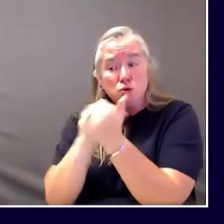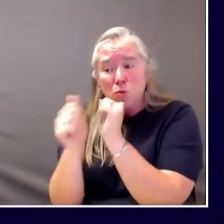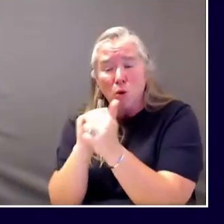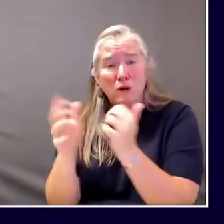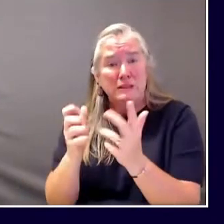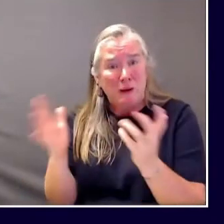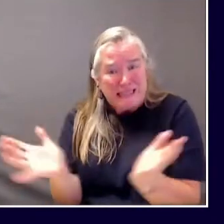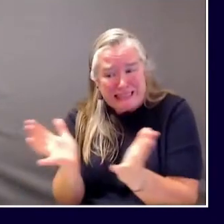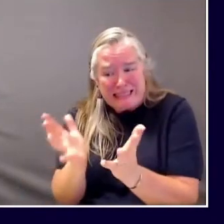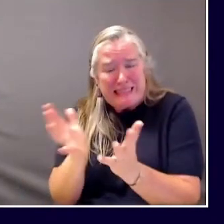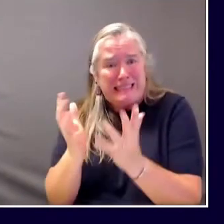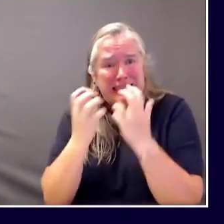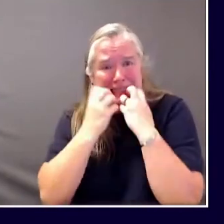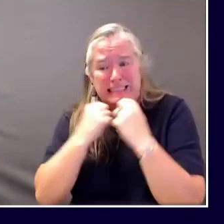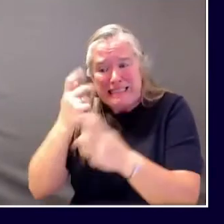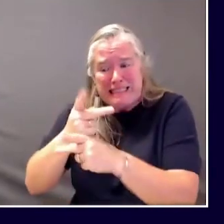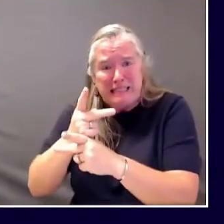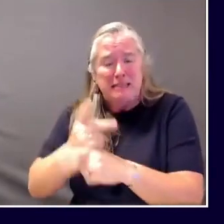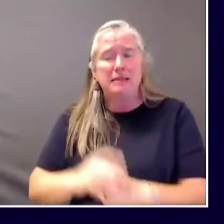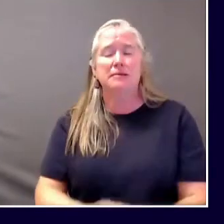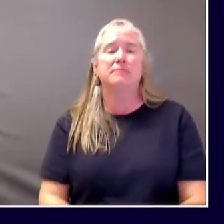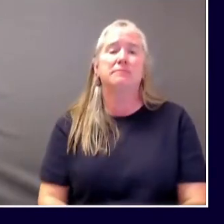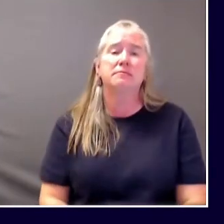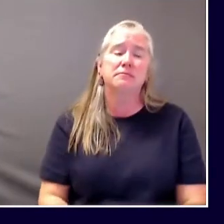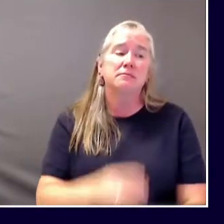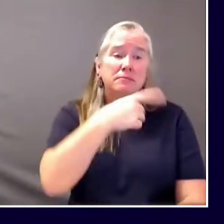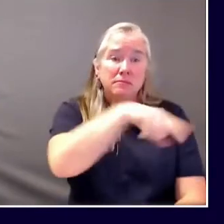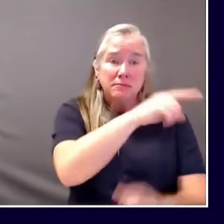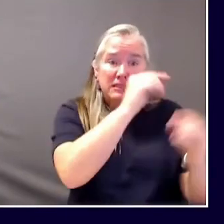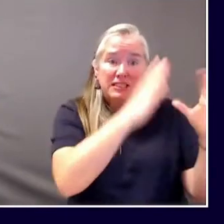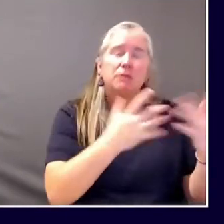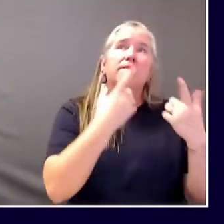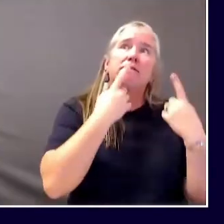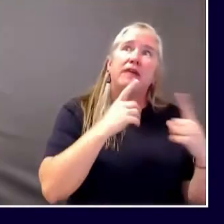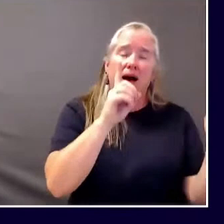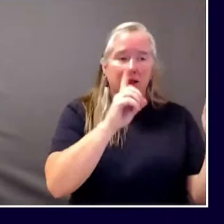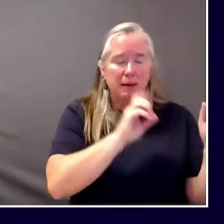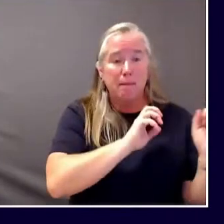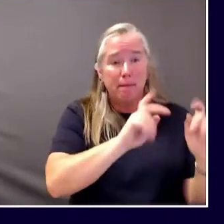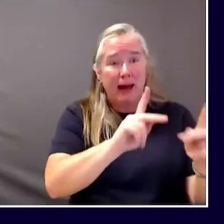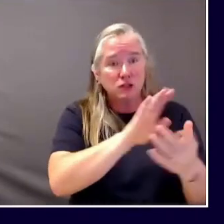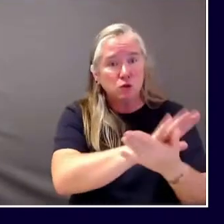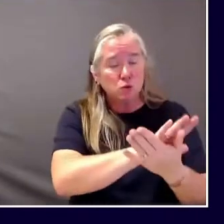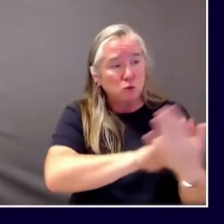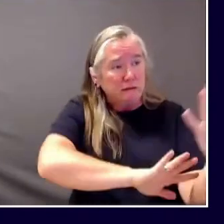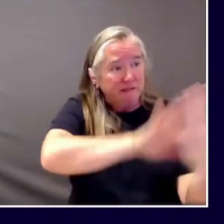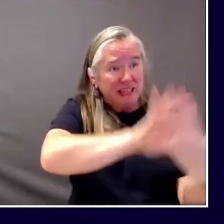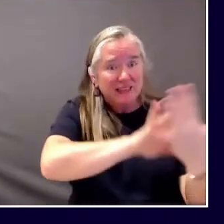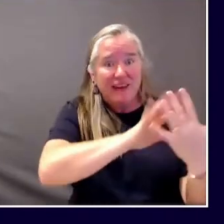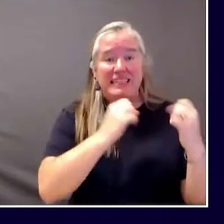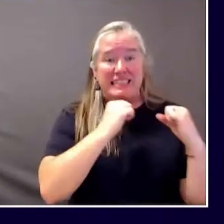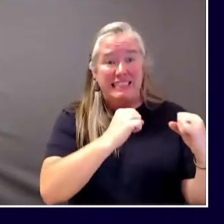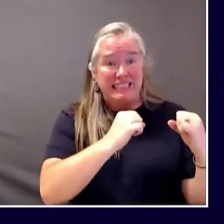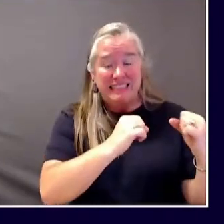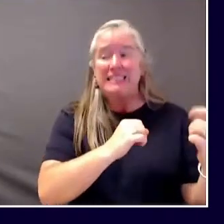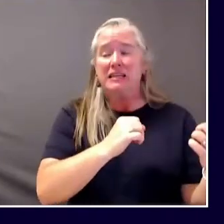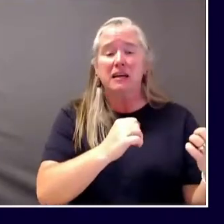so for the sake of teachers were finally back in the classroom for the sake of small business